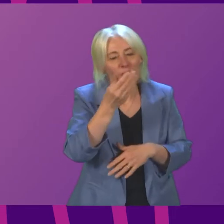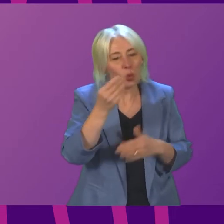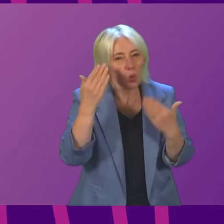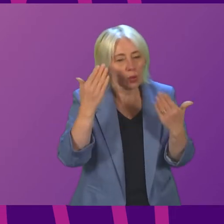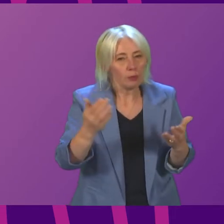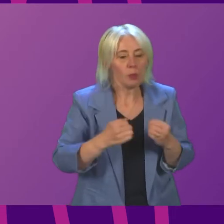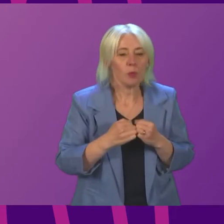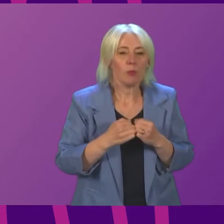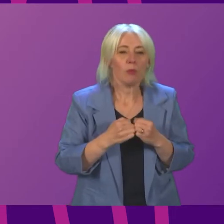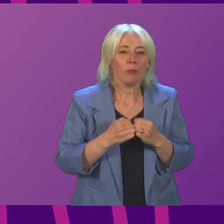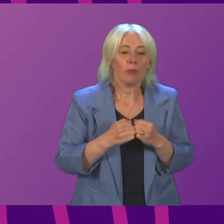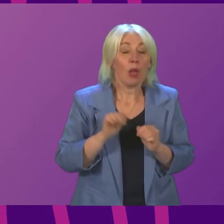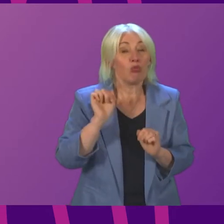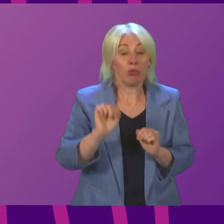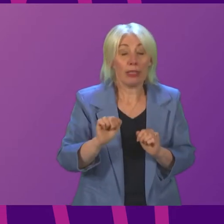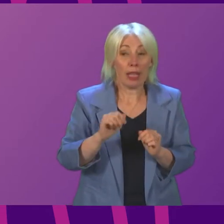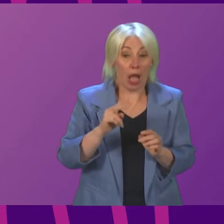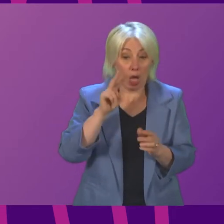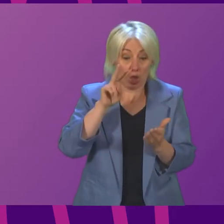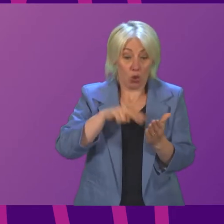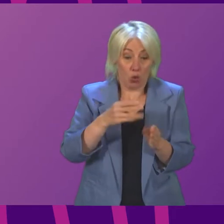I was looking at that issue before I came down to the chamber. In short,